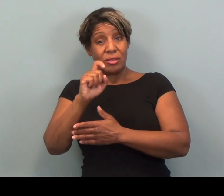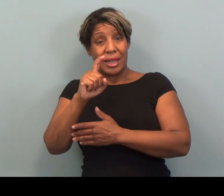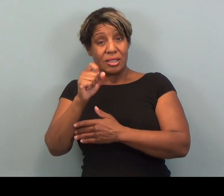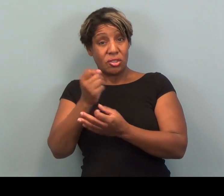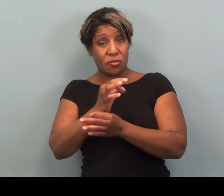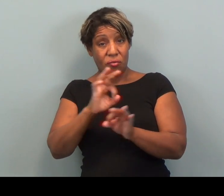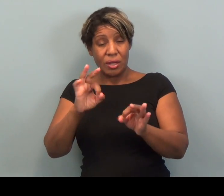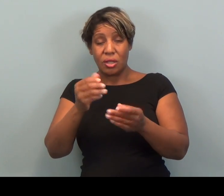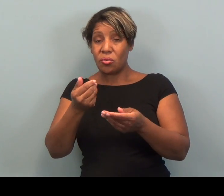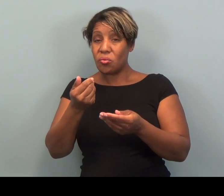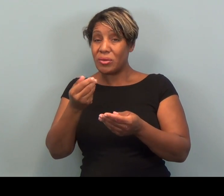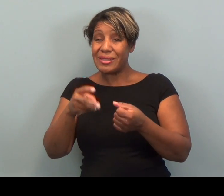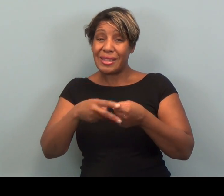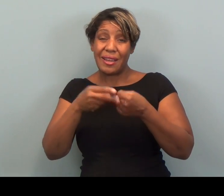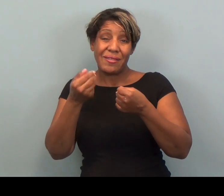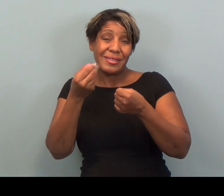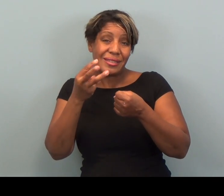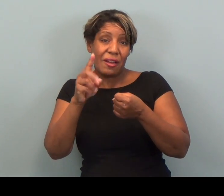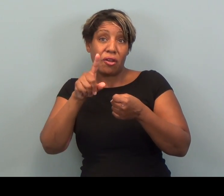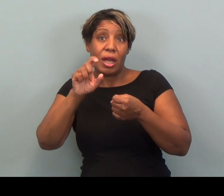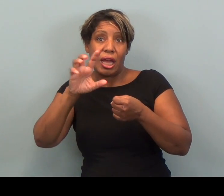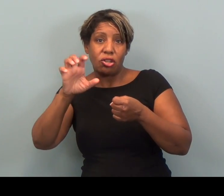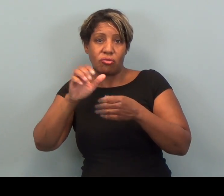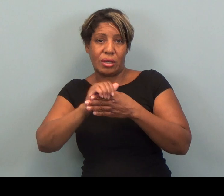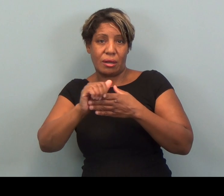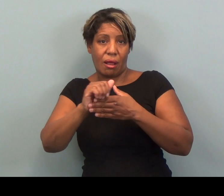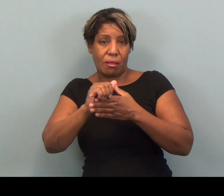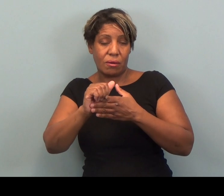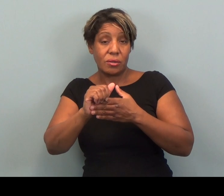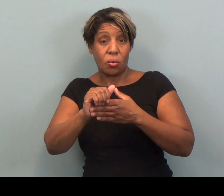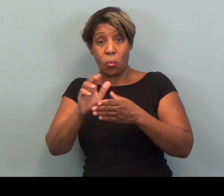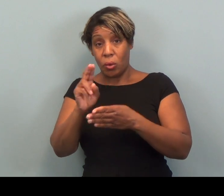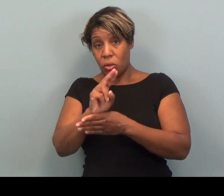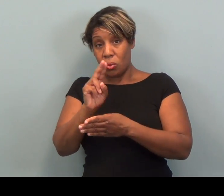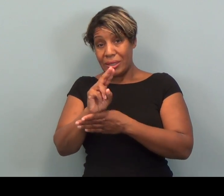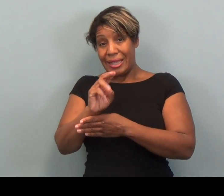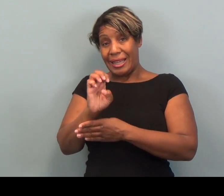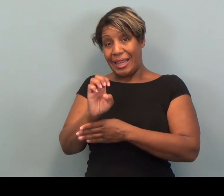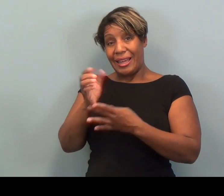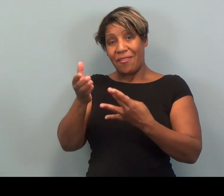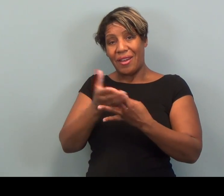We can save you several hundred dollars. We combine you filing with direct deposit